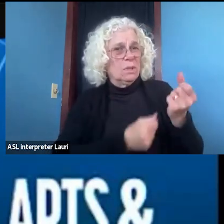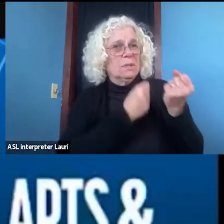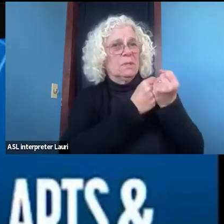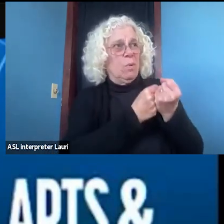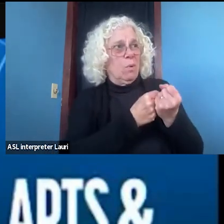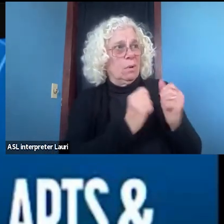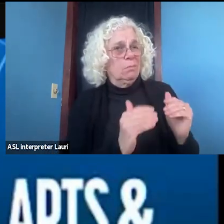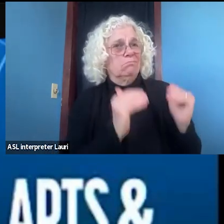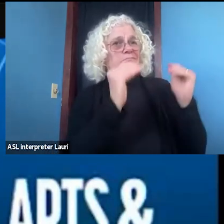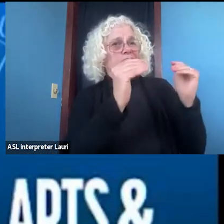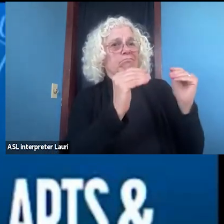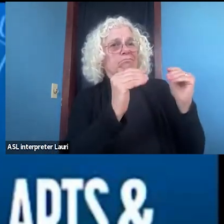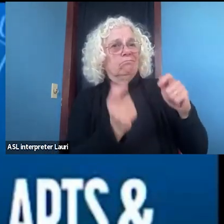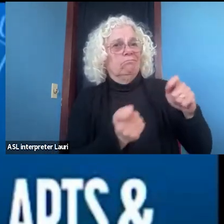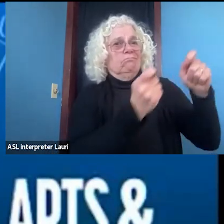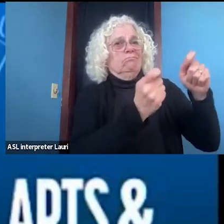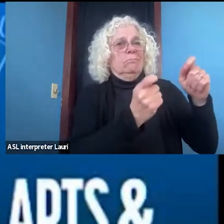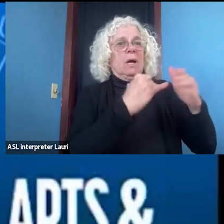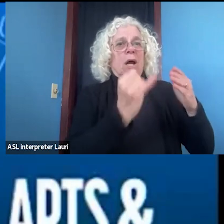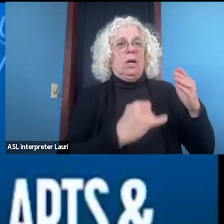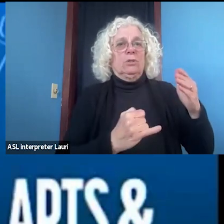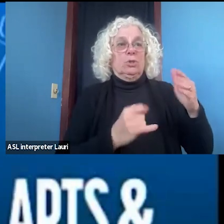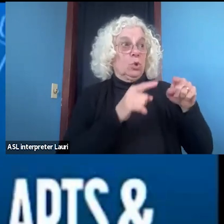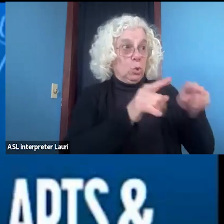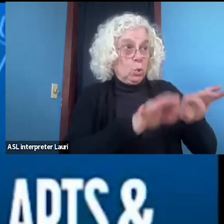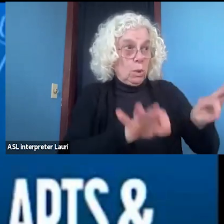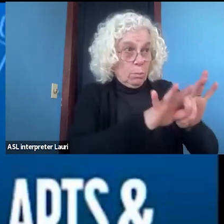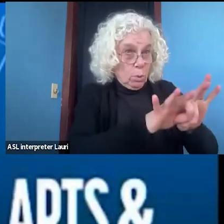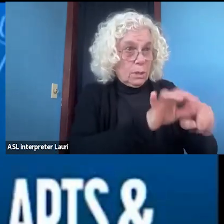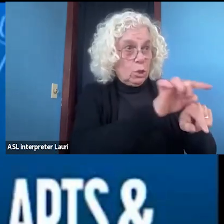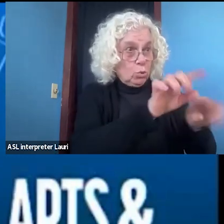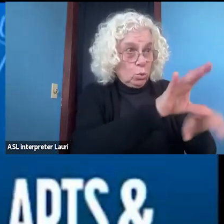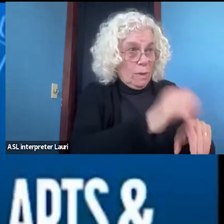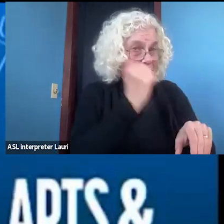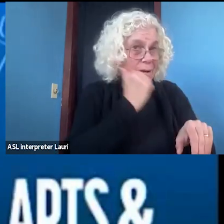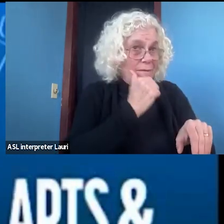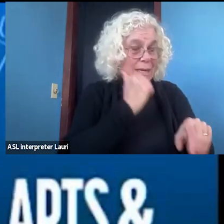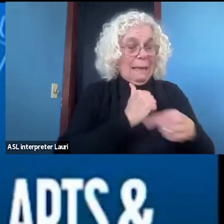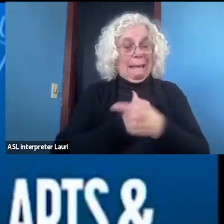You're important for doing it. And I'm so excited that we've got one more tool to help us to get there.